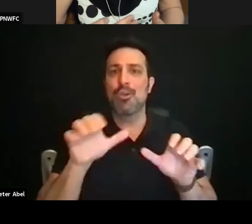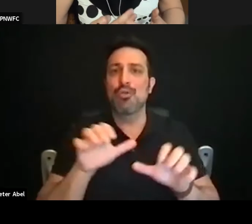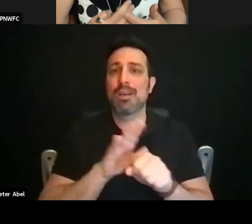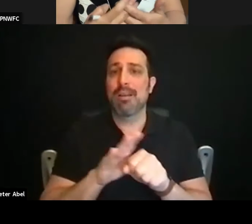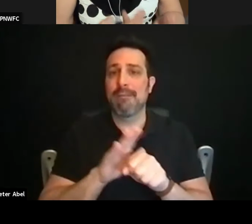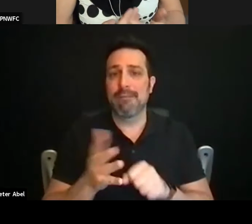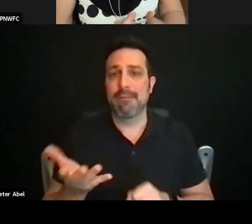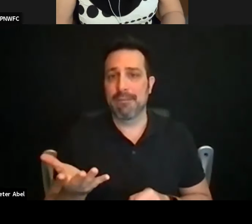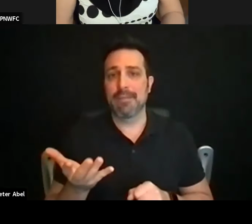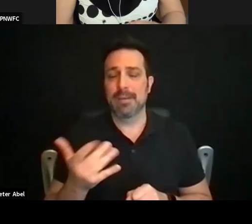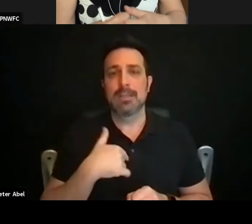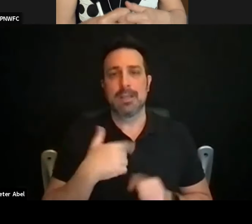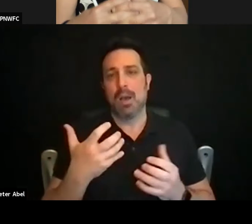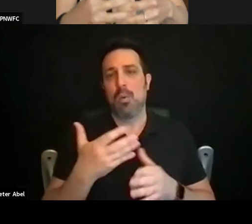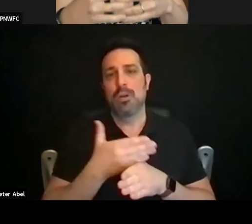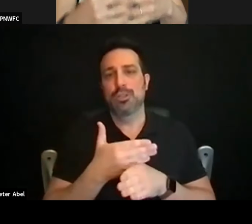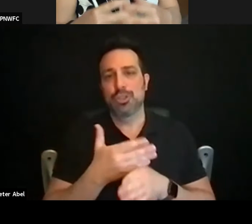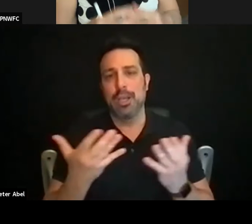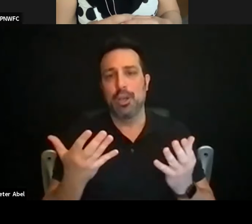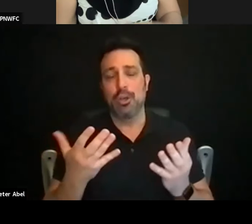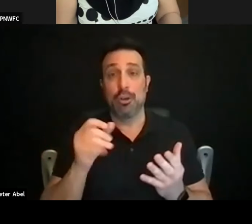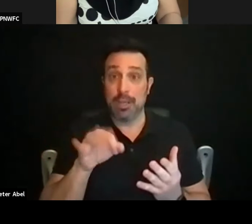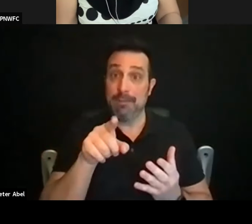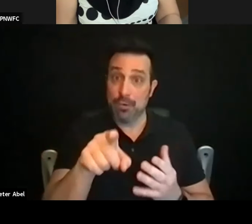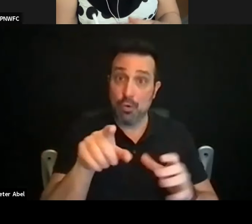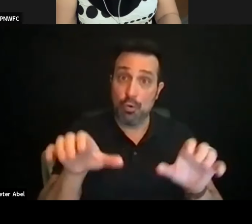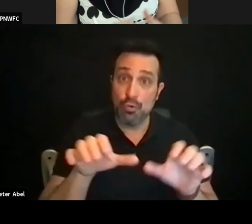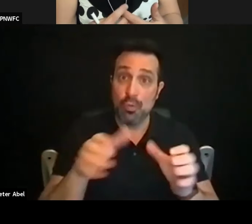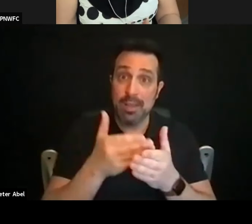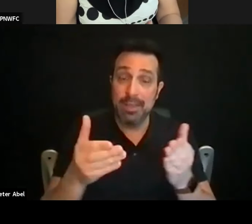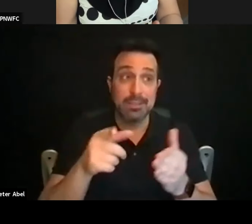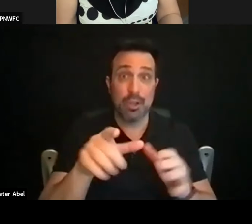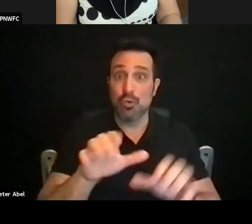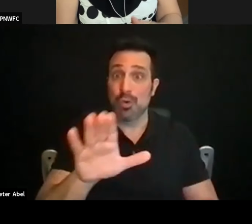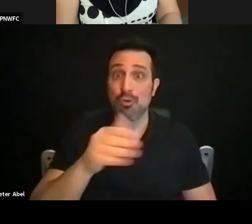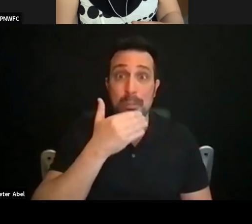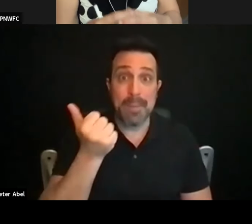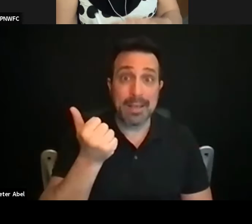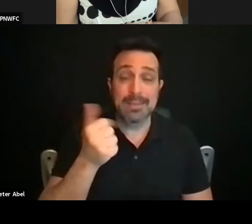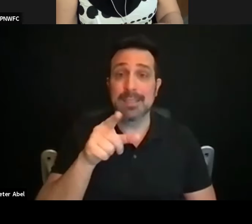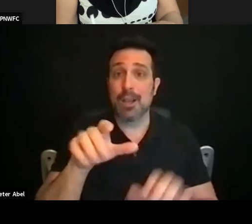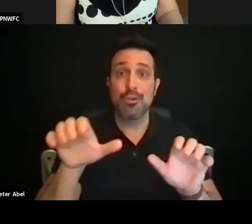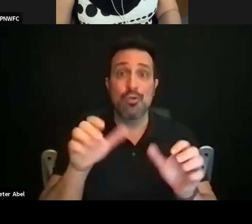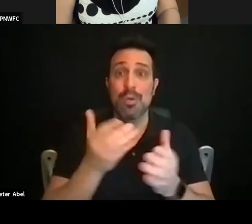of oppression was one of the hardest things. The difficulty with feeling guilt and